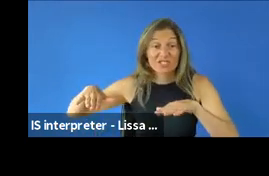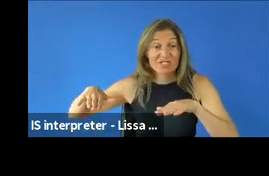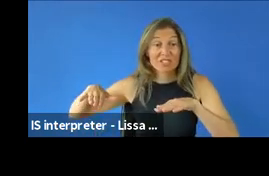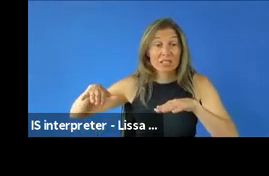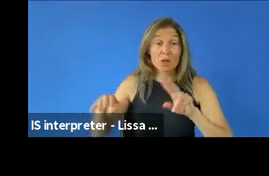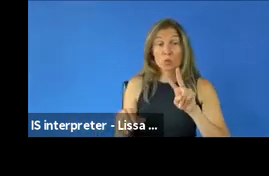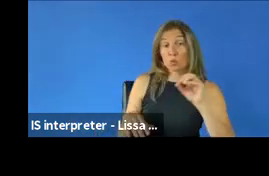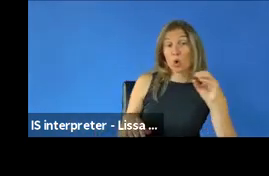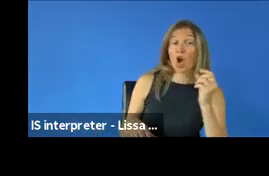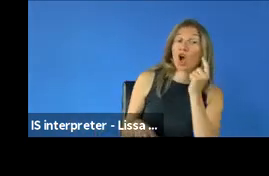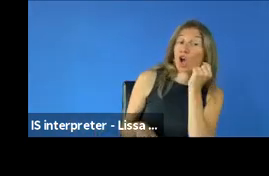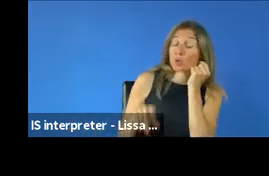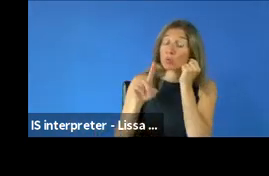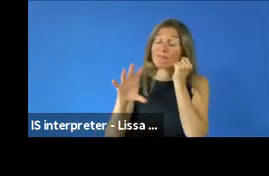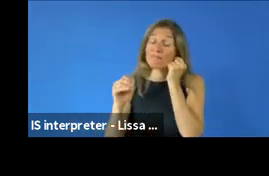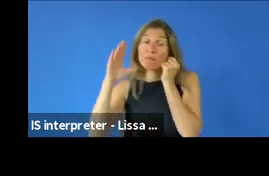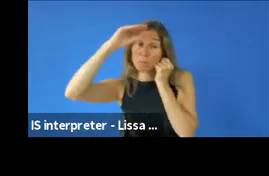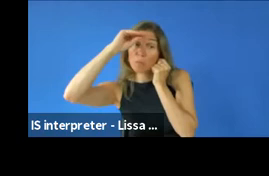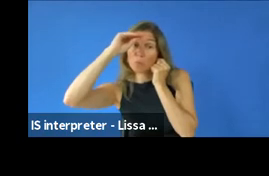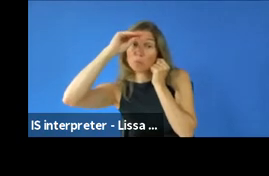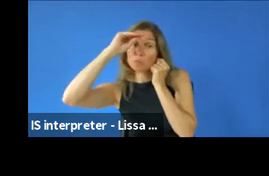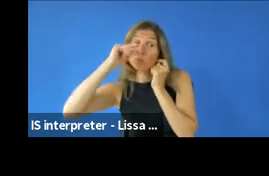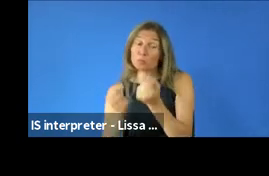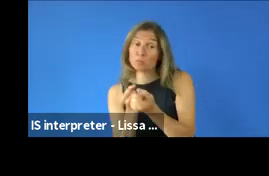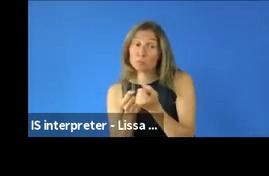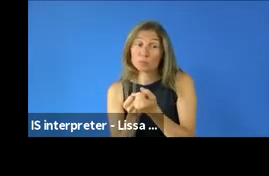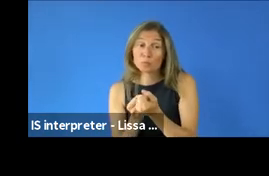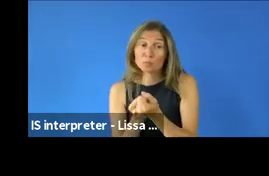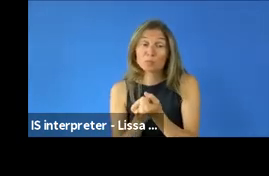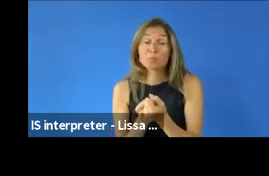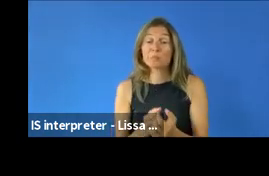and 150 boys. With this we have successfully been